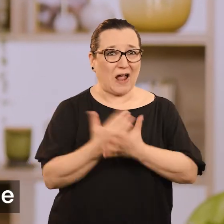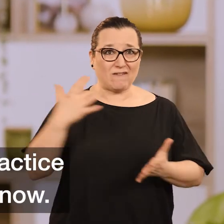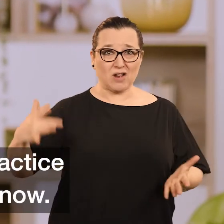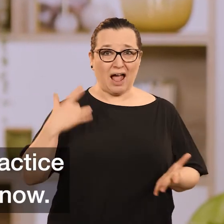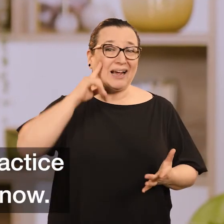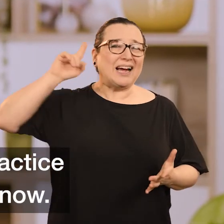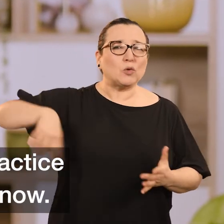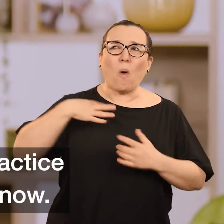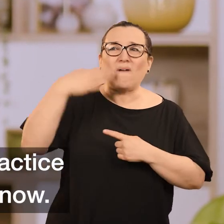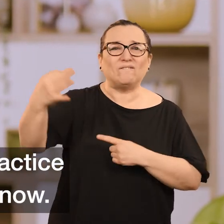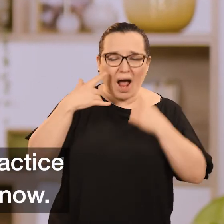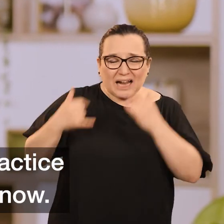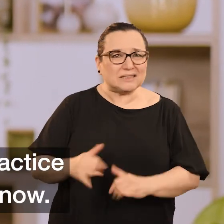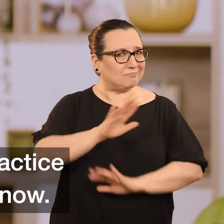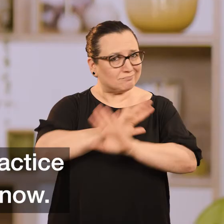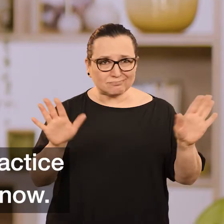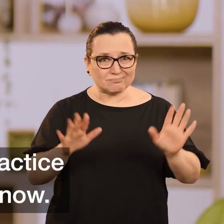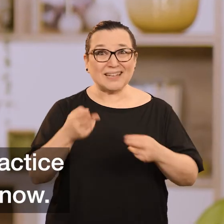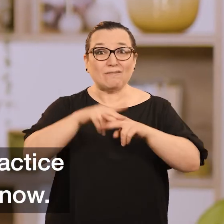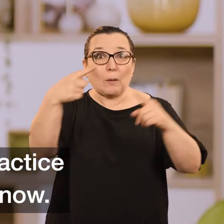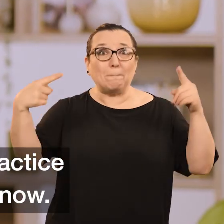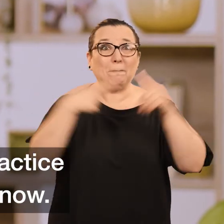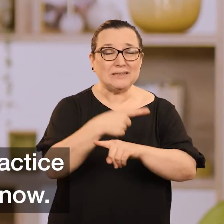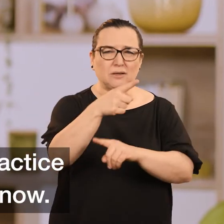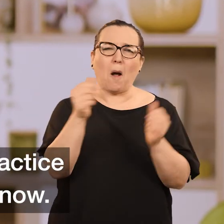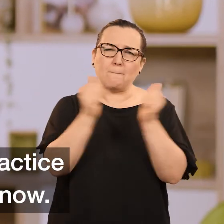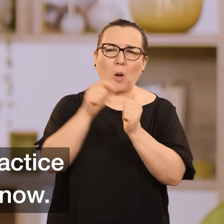book an appointment with a GP practice or your local sexual health clinic now.